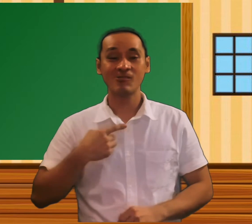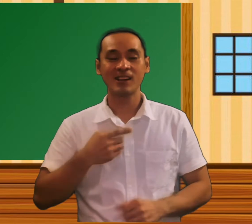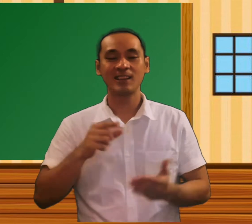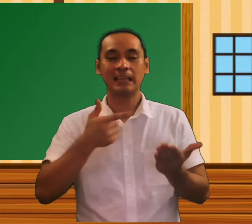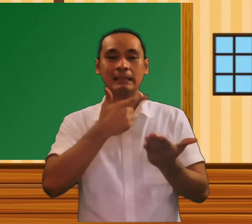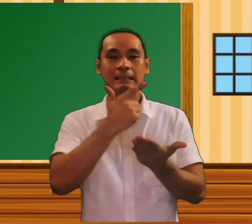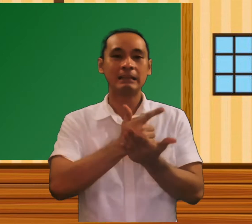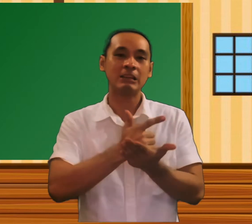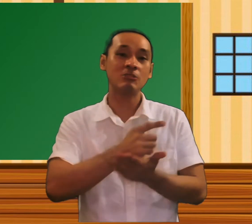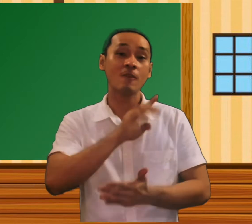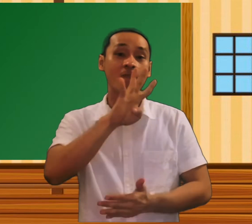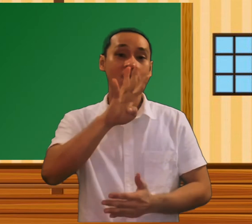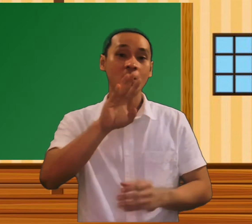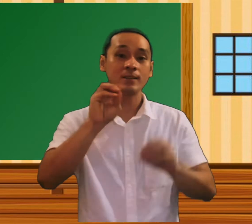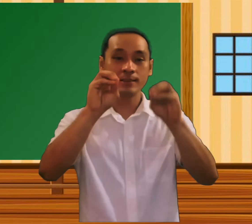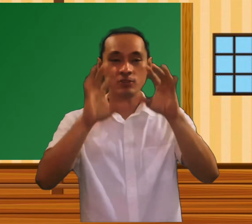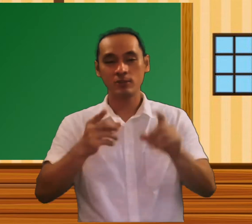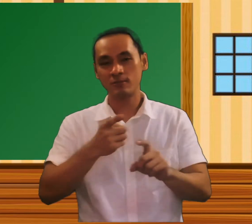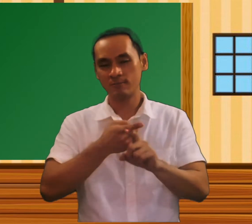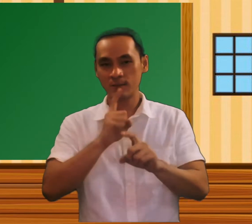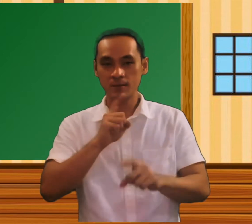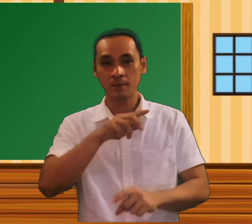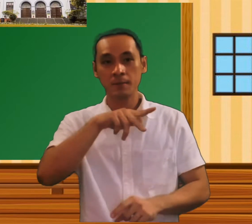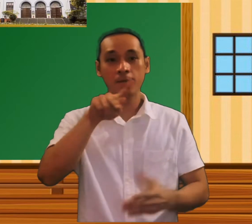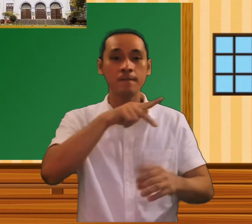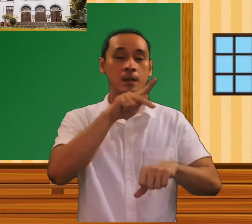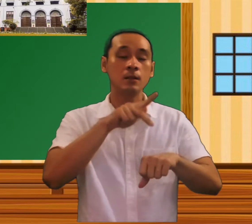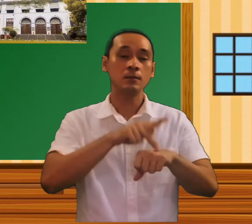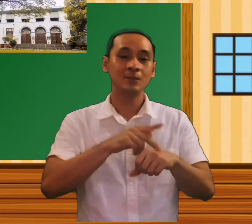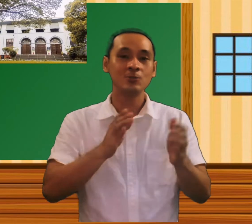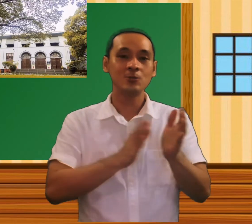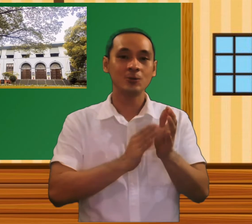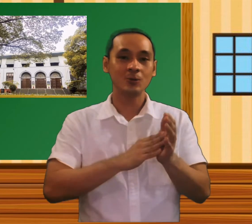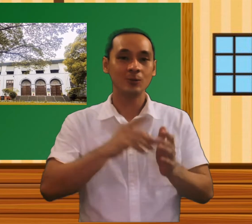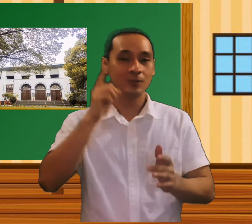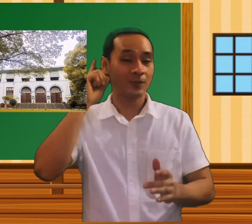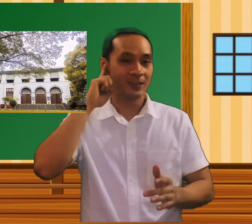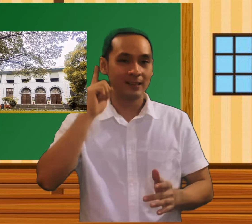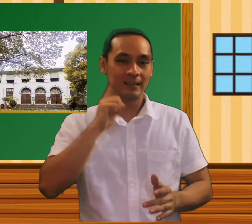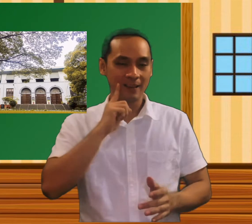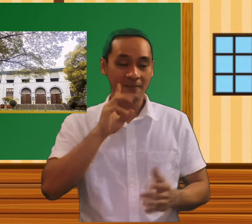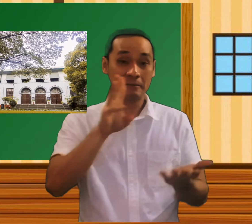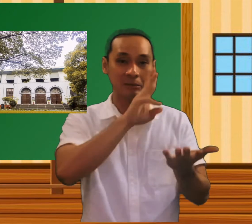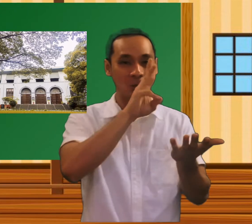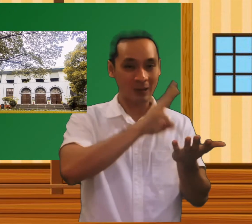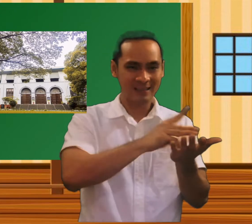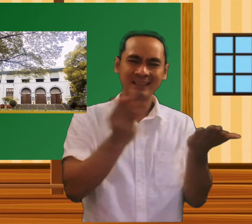i am a grade 4 teacher at the philippine school for the deaf located in sdo pasay city